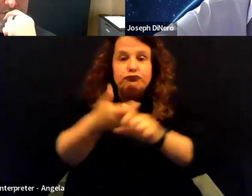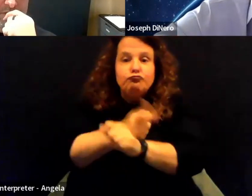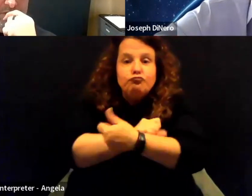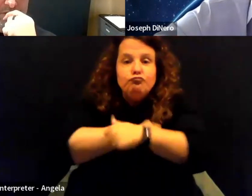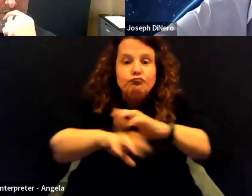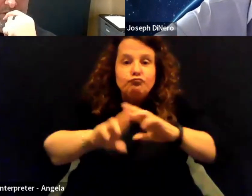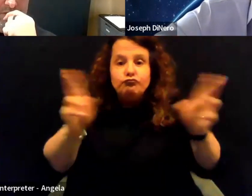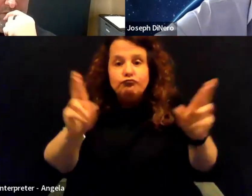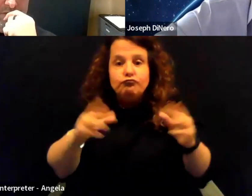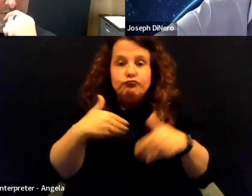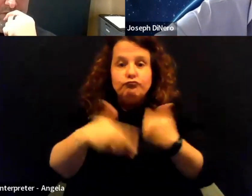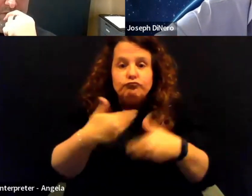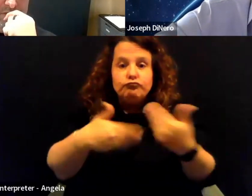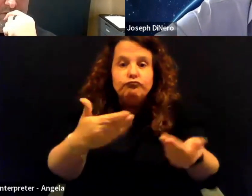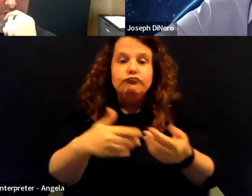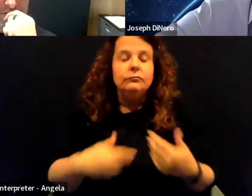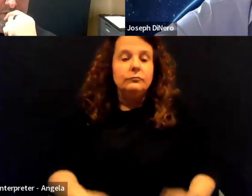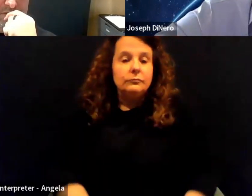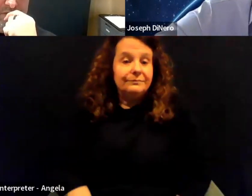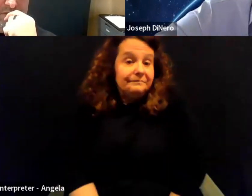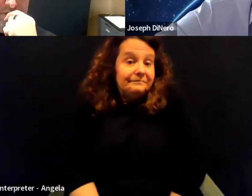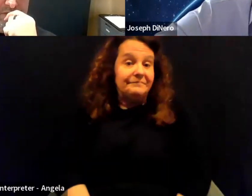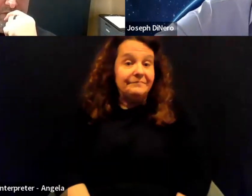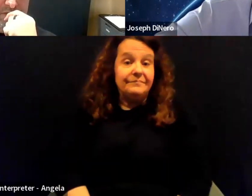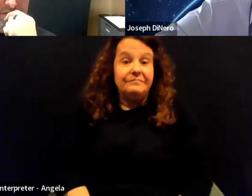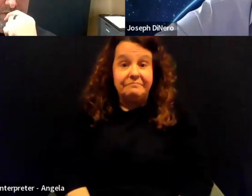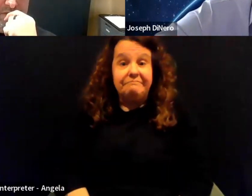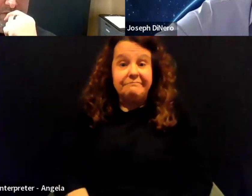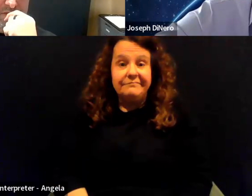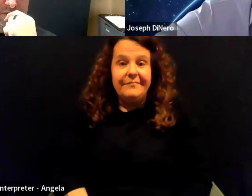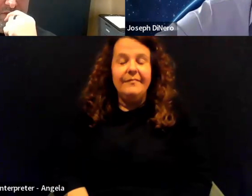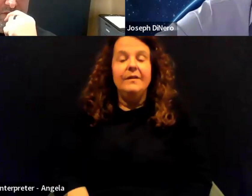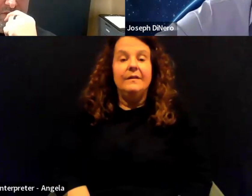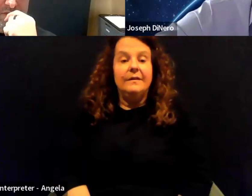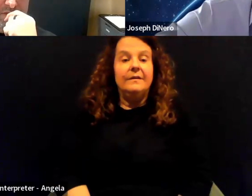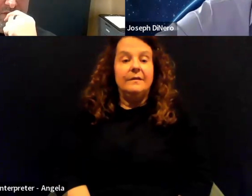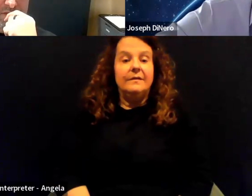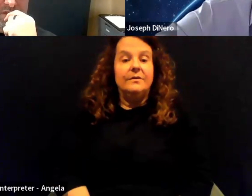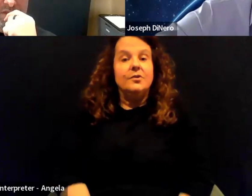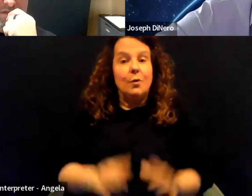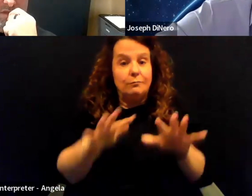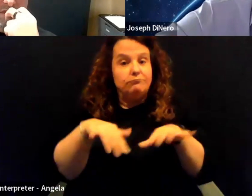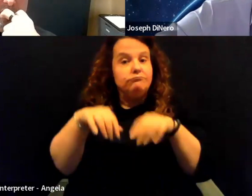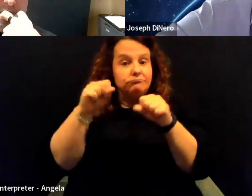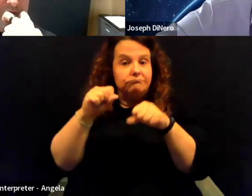So I pursued a degree in computer science,